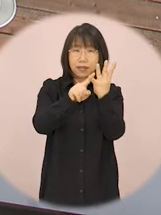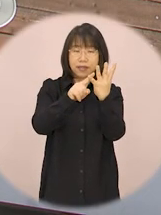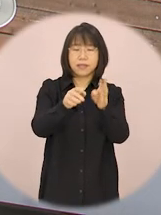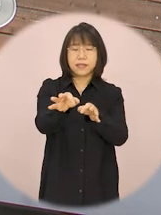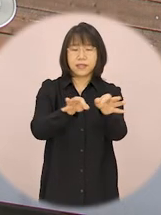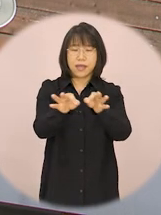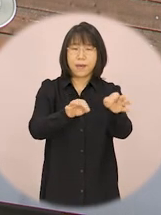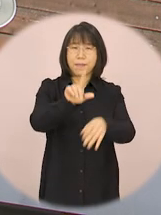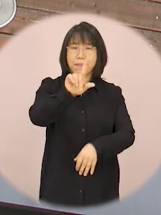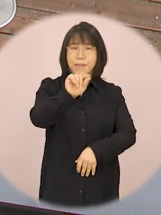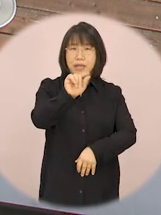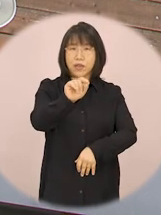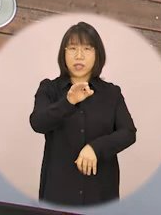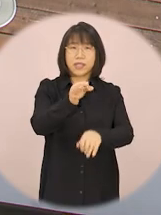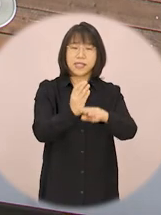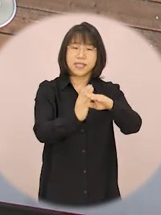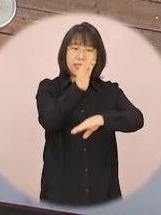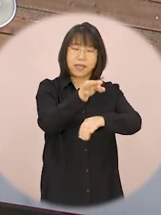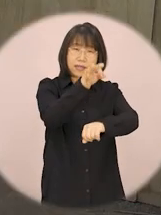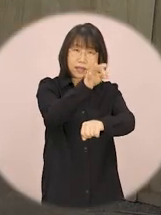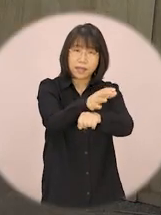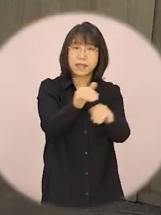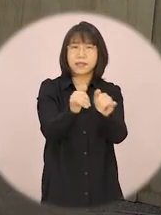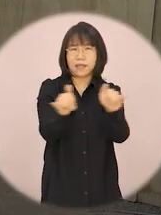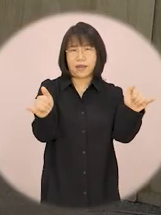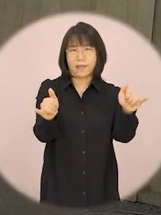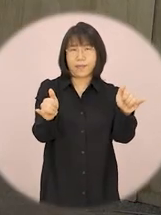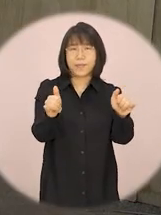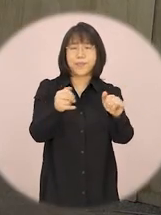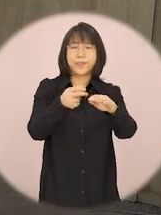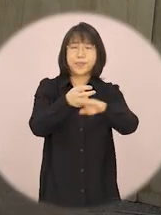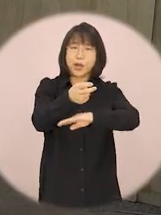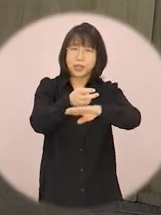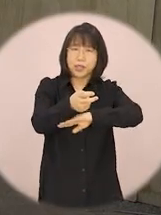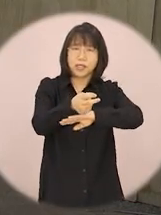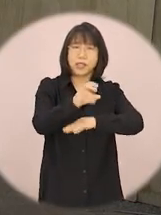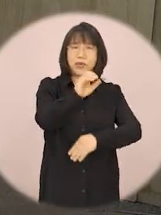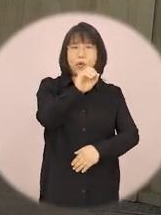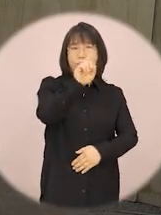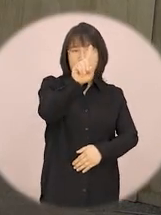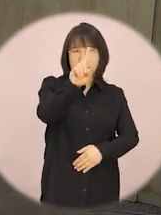and Bangshin Traditional Market in our district, you can get a free ride on the village bus. You can use Gangseo01, 03,